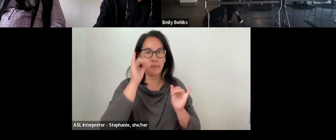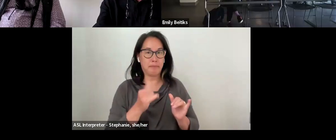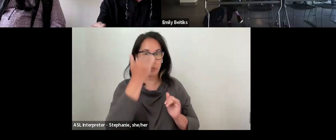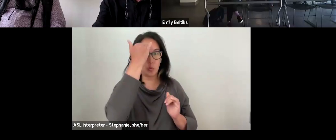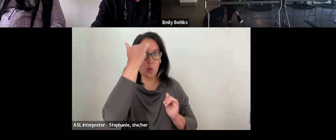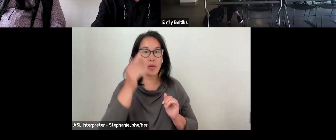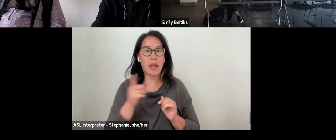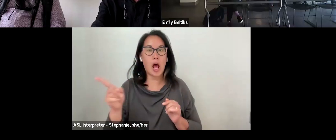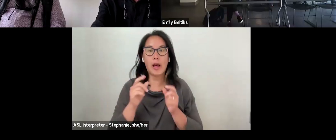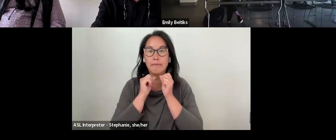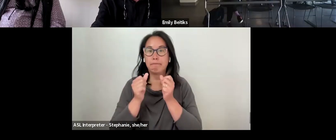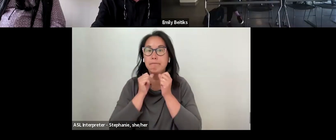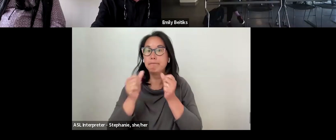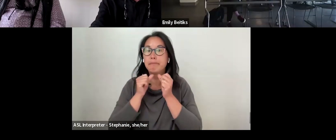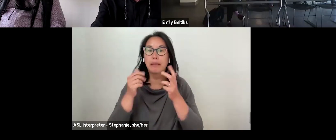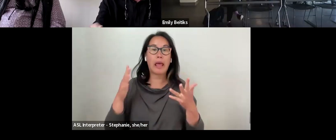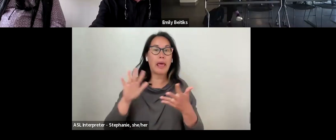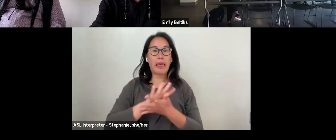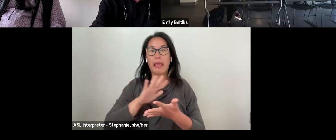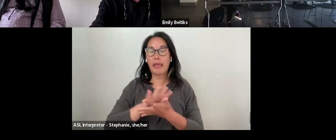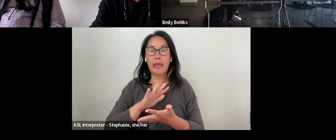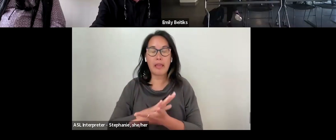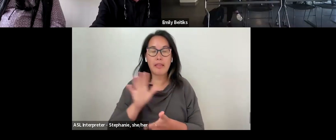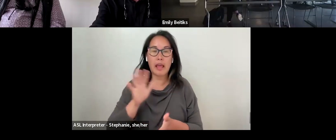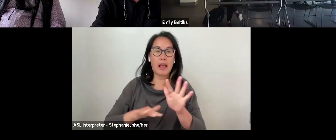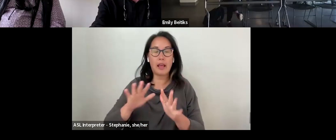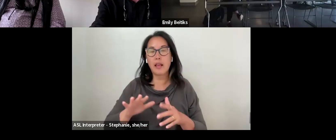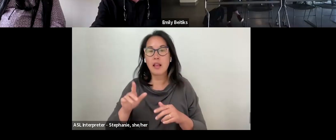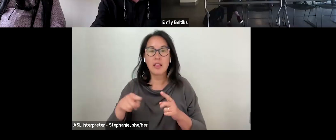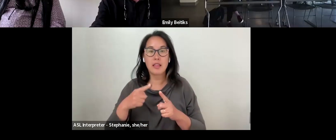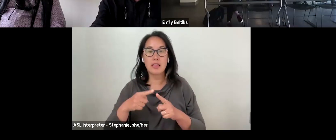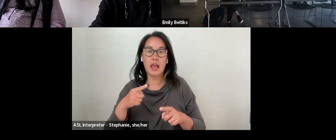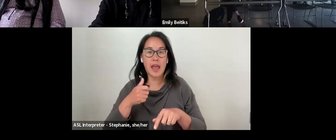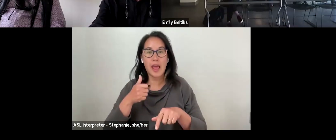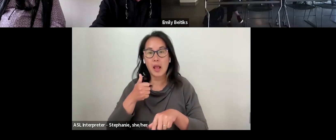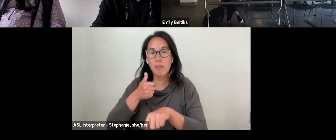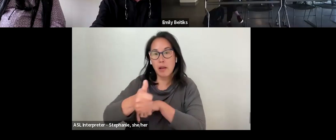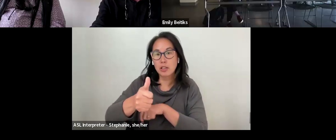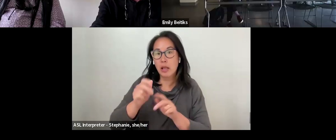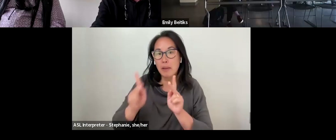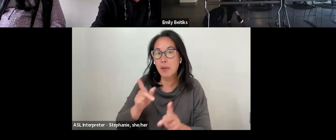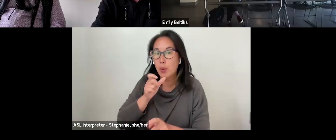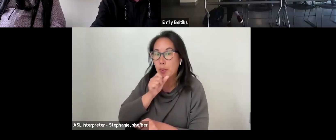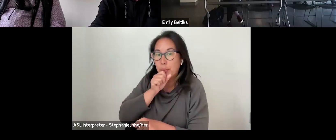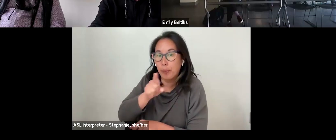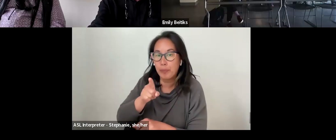They all stonewall the press. They all vilify and punish the whistleblowers. They never apologize.